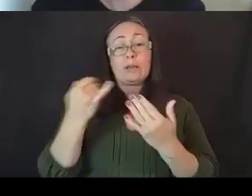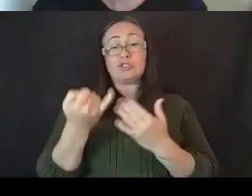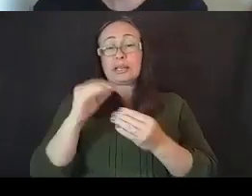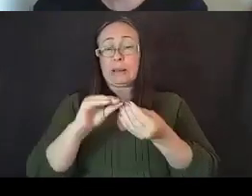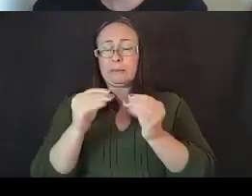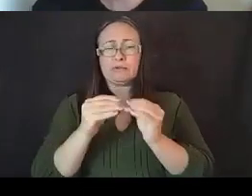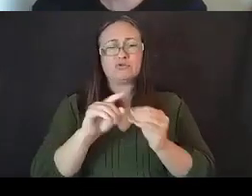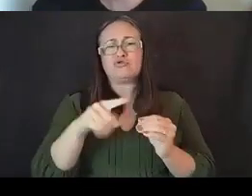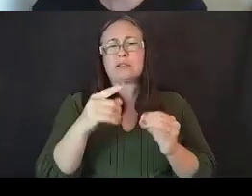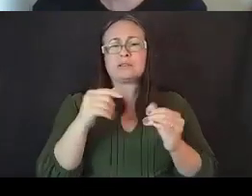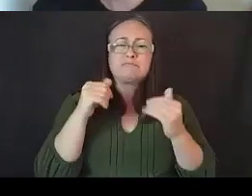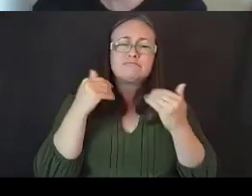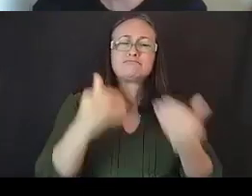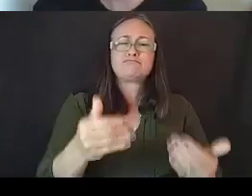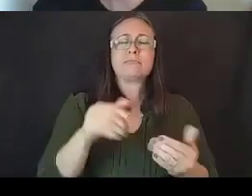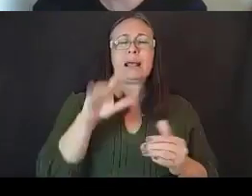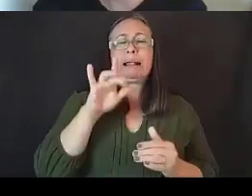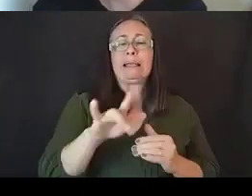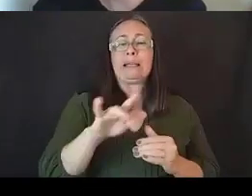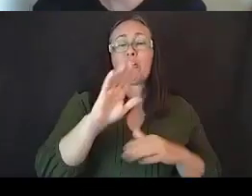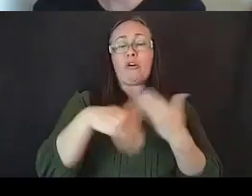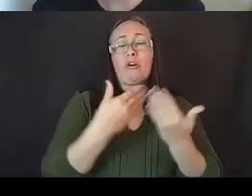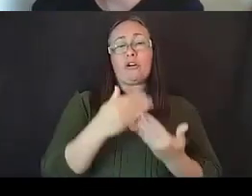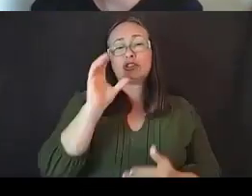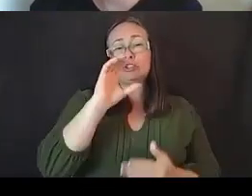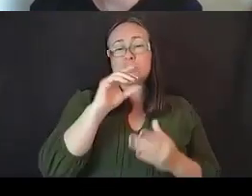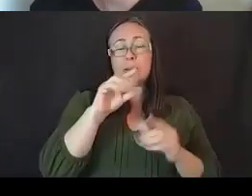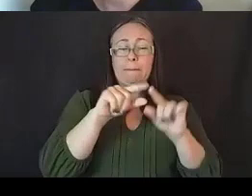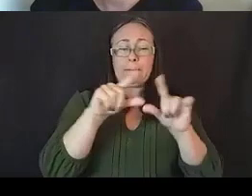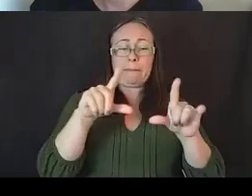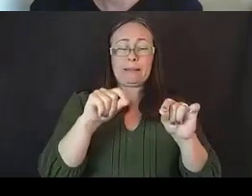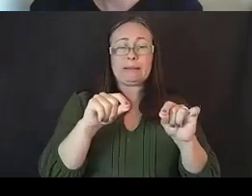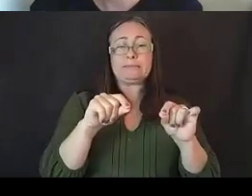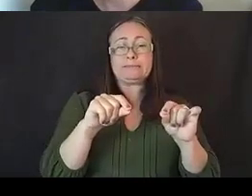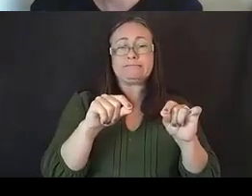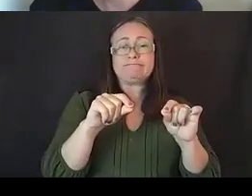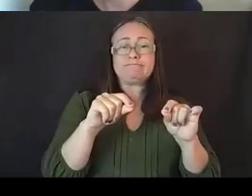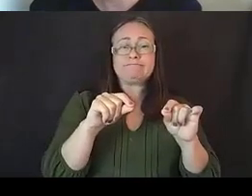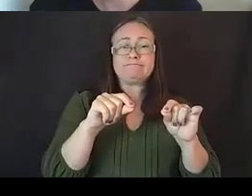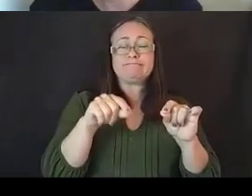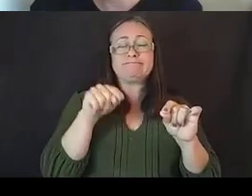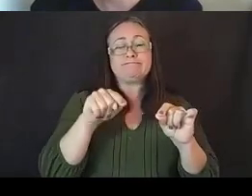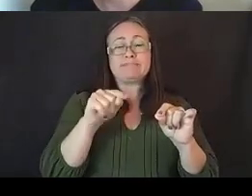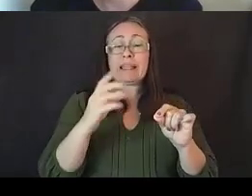just click the all search fields button to expand to the full search form that includes all of the same search fields